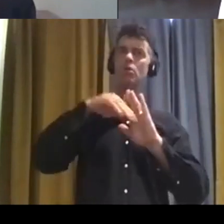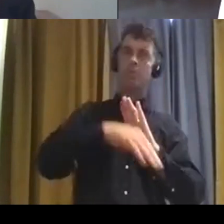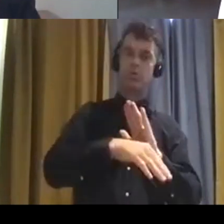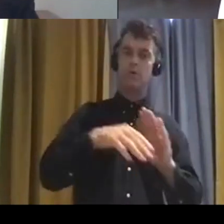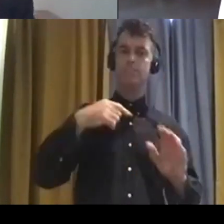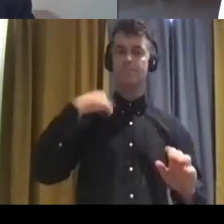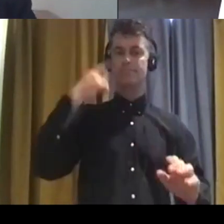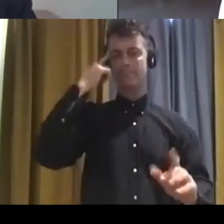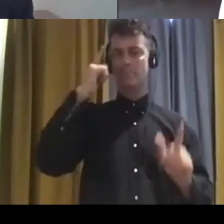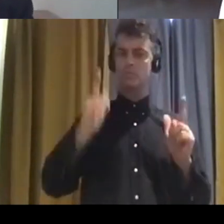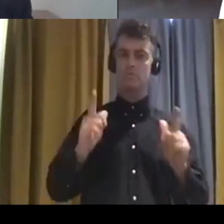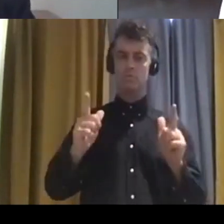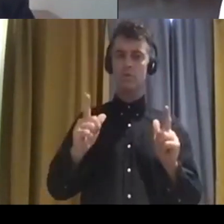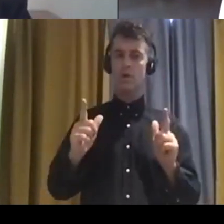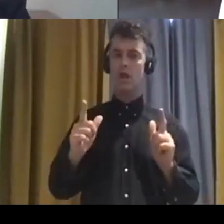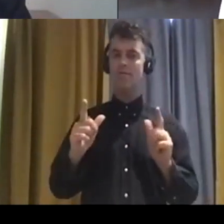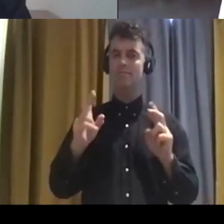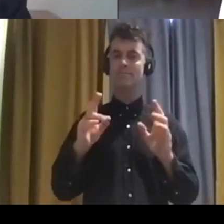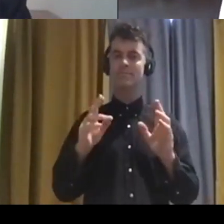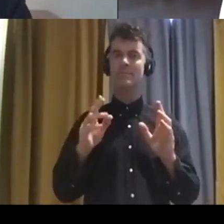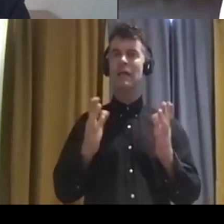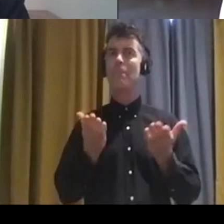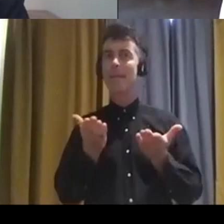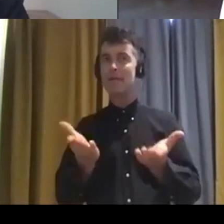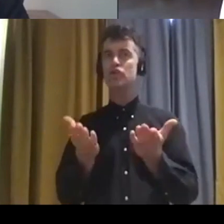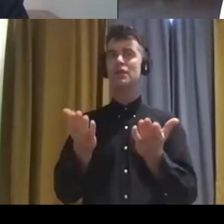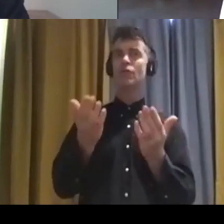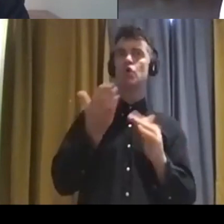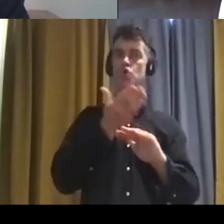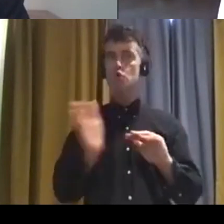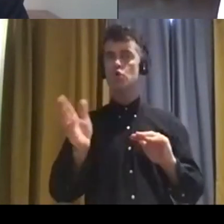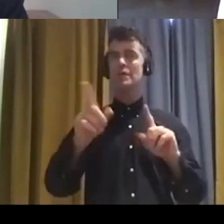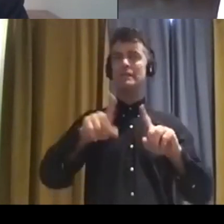a lot of permission seeking around innovation and new and different models. I think the